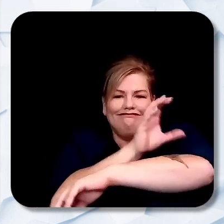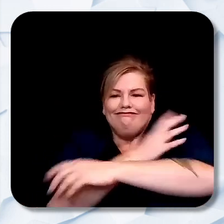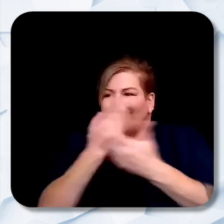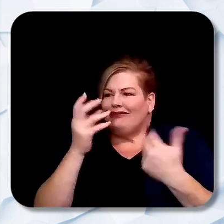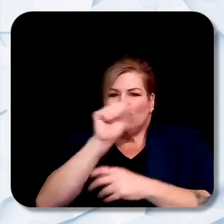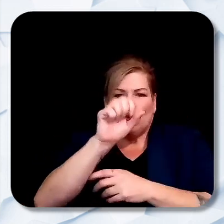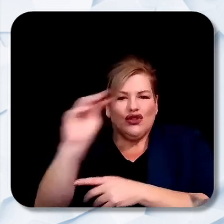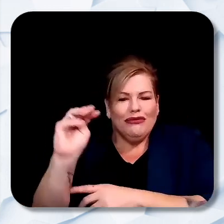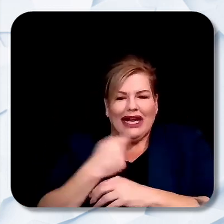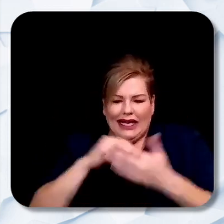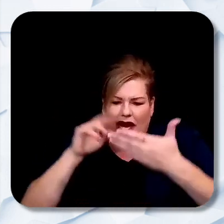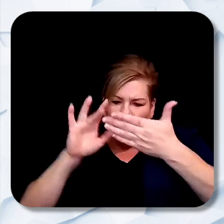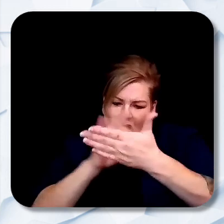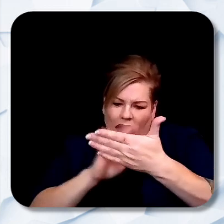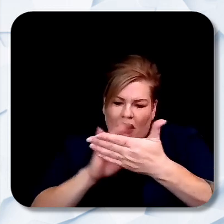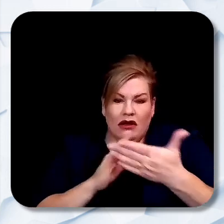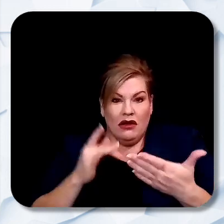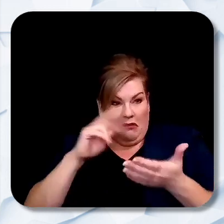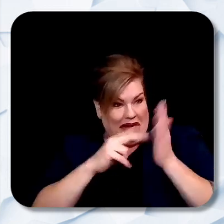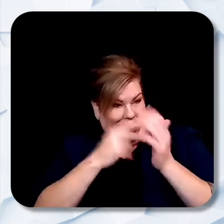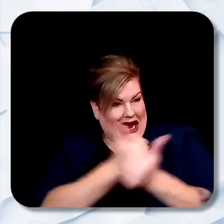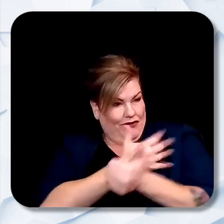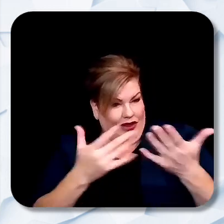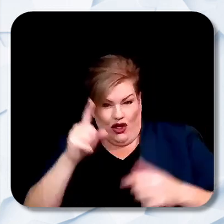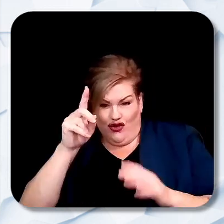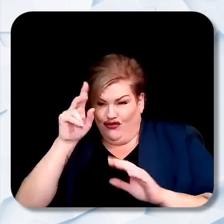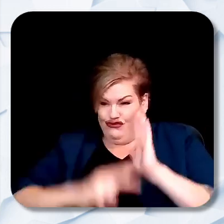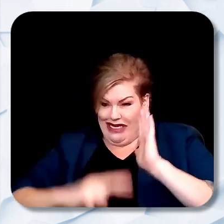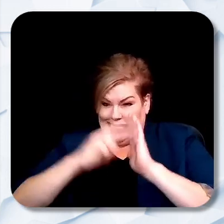that not everything you read is accurate. And how do you do that deep dive to make sure that